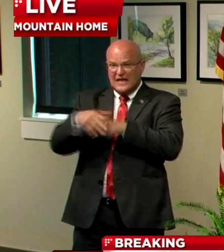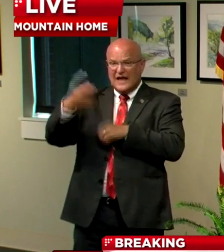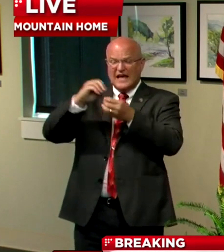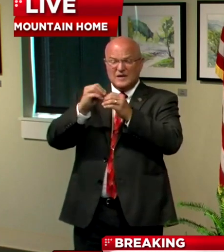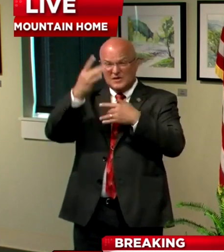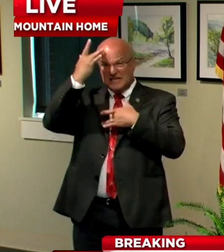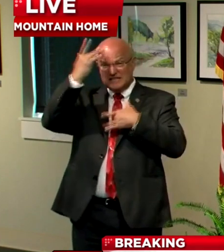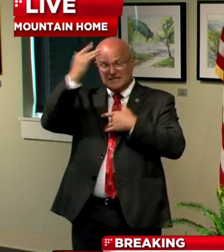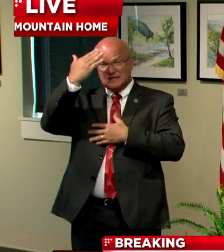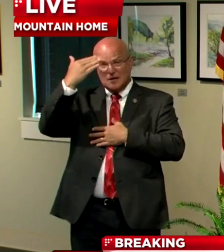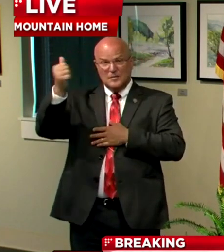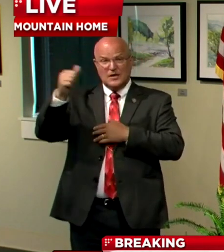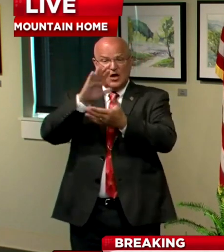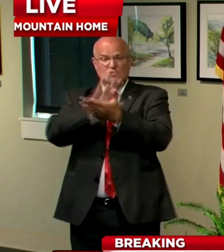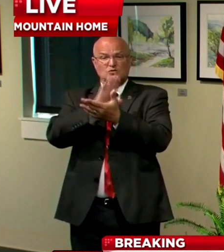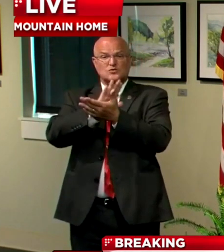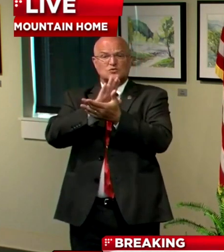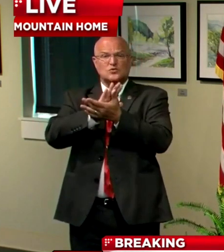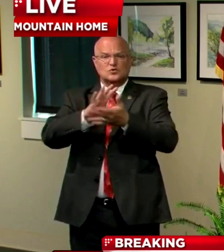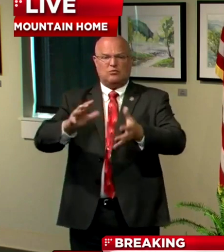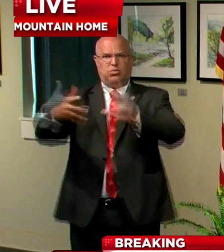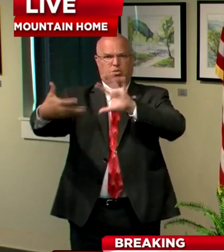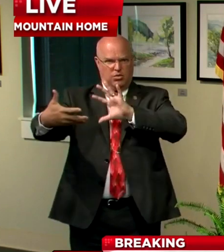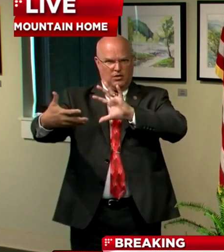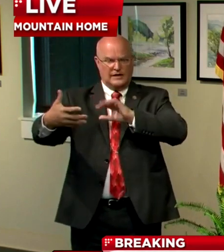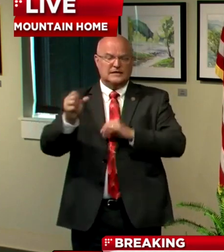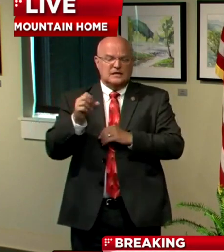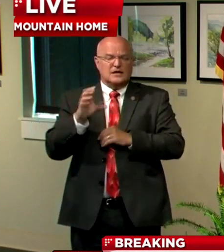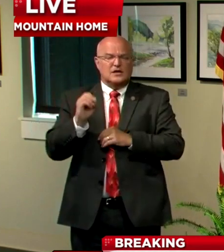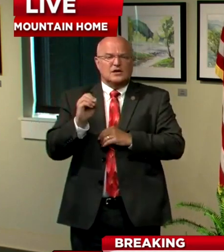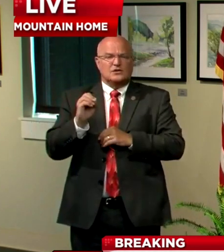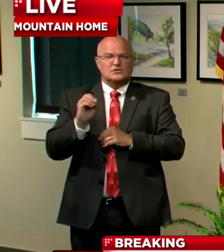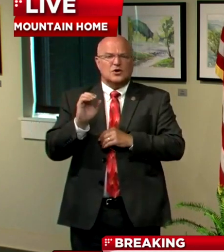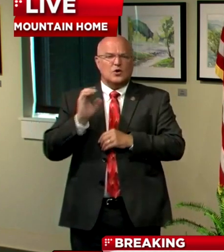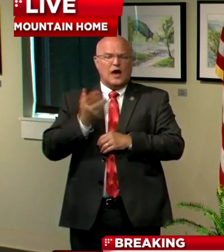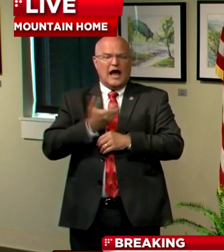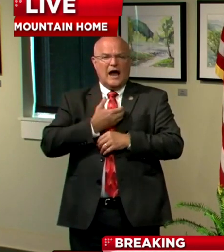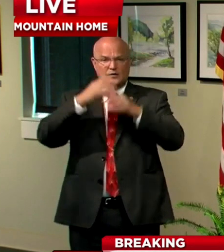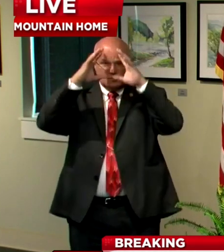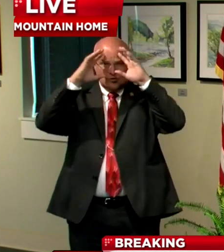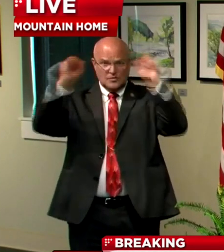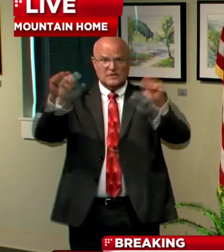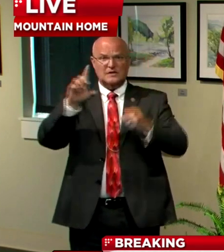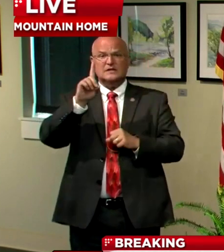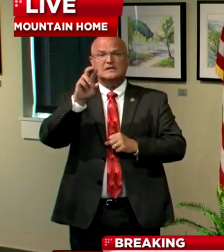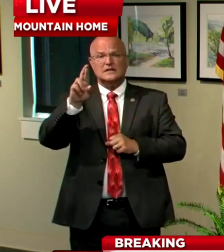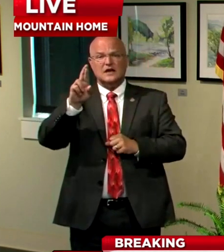YES GOVERNOR.ONE OF THE BIGGEST IMPACT IN OUR AREA DO